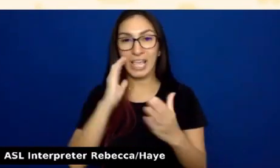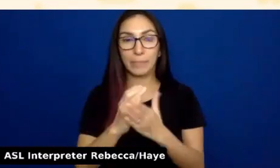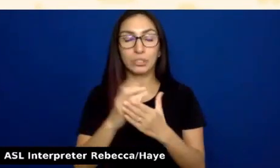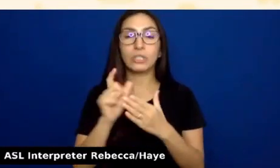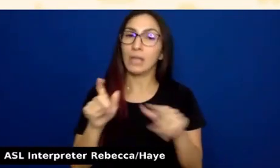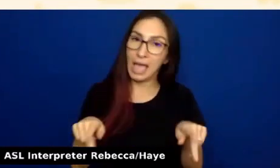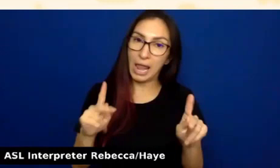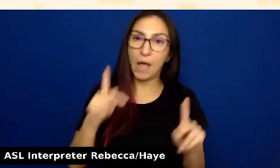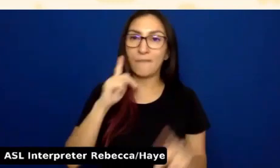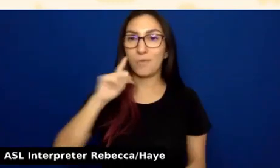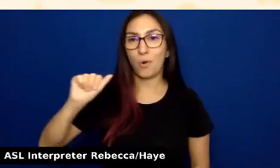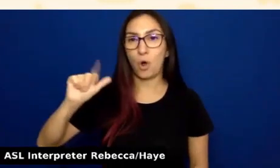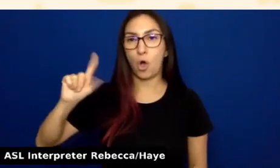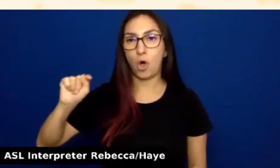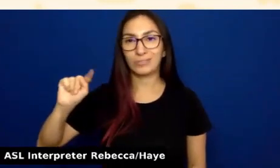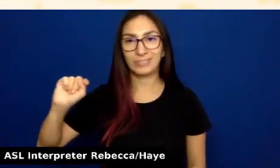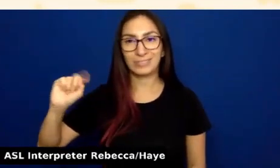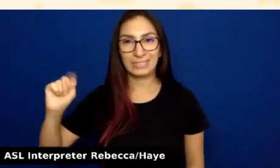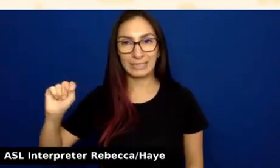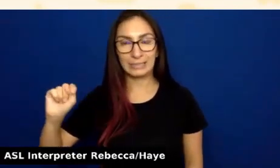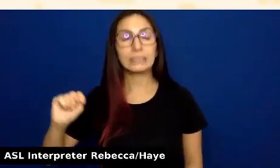So let's take a look at an image that is typically inserted